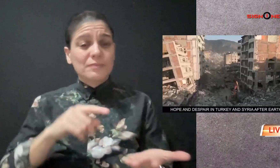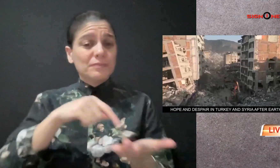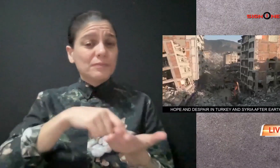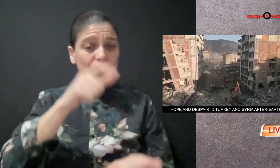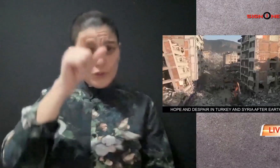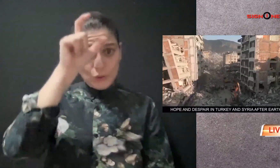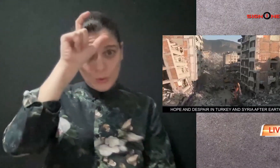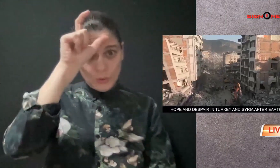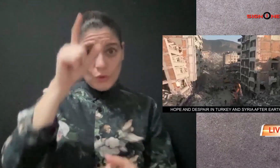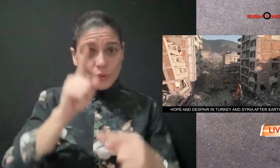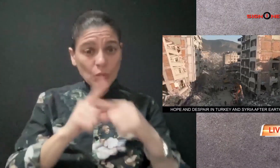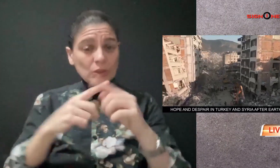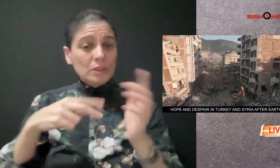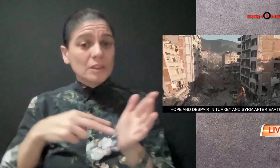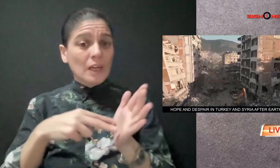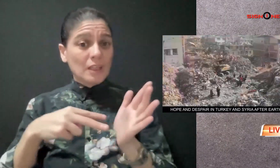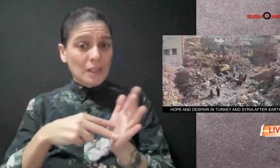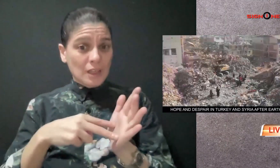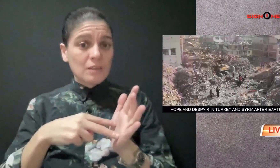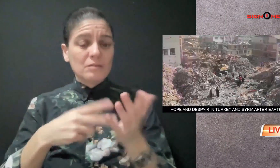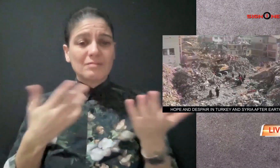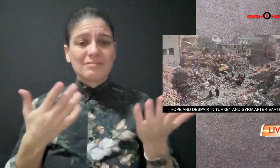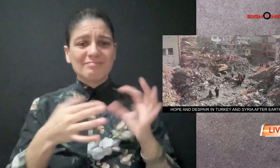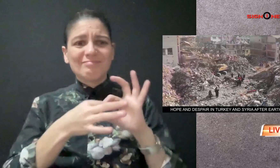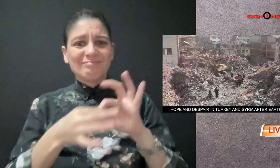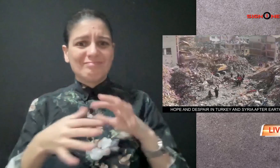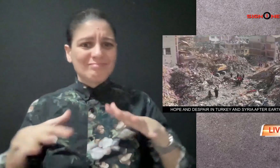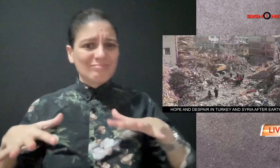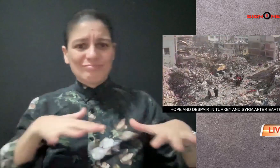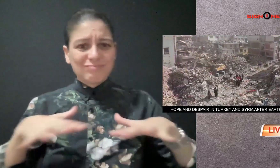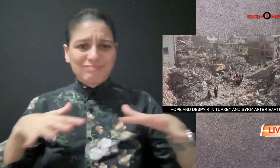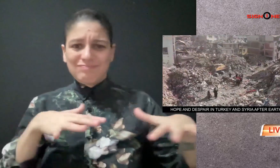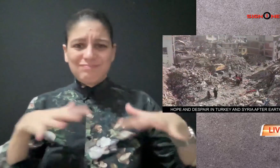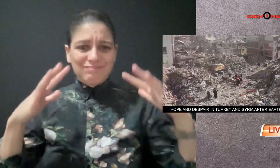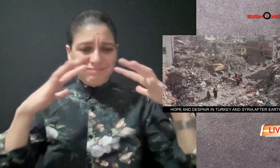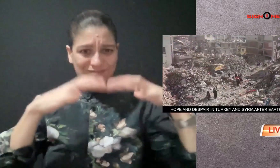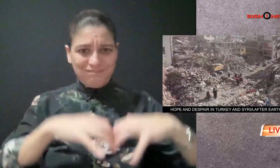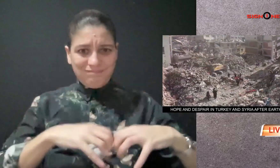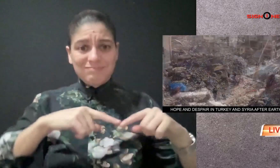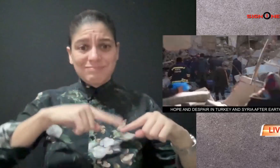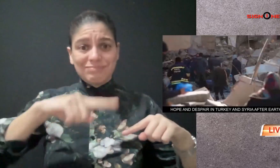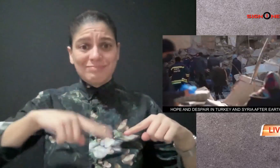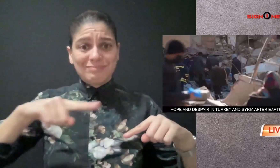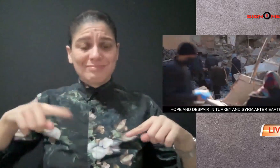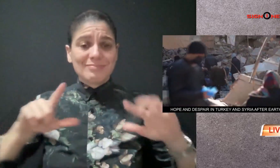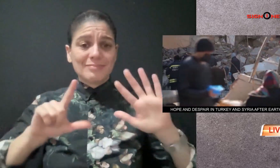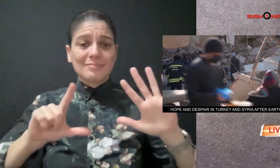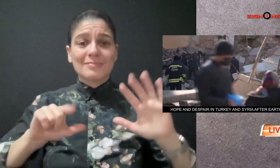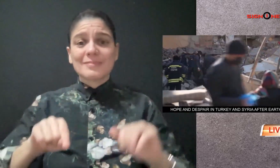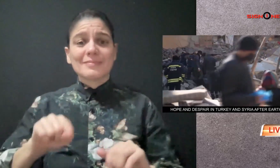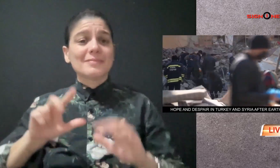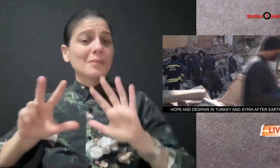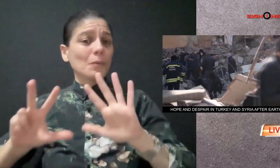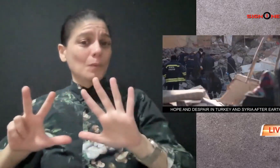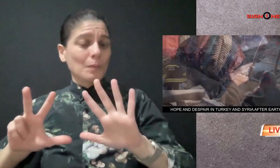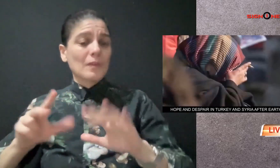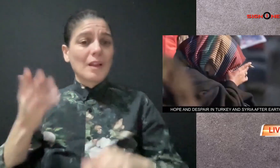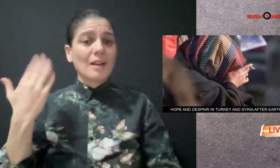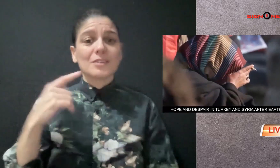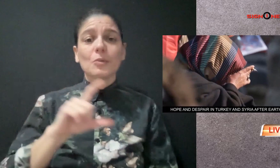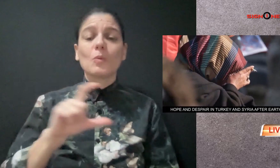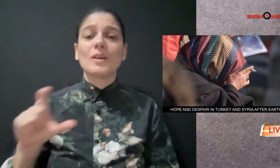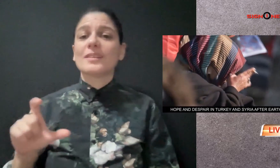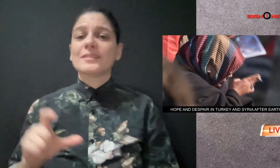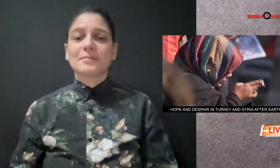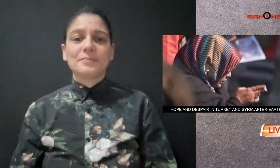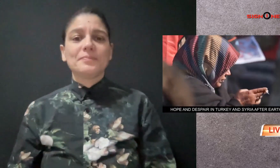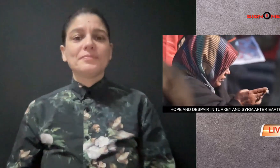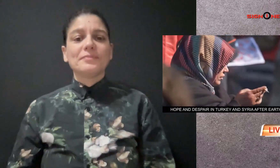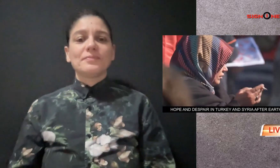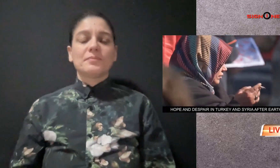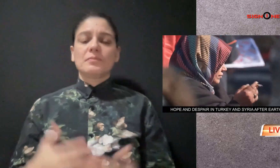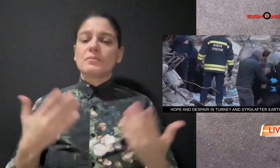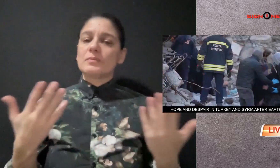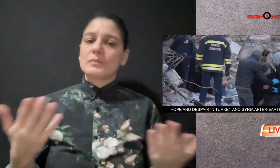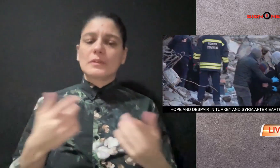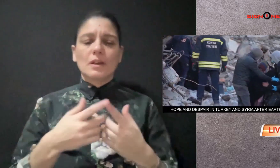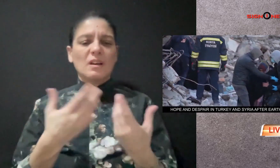surpassed 42,000 across Turkey and Syria following last week's devastating 7.8 magnitude earthquake